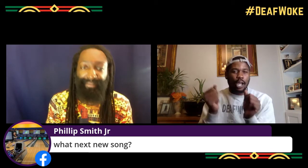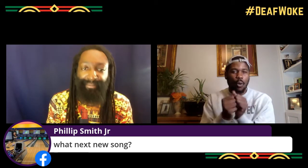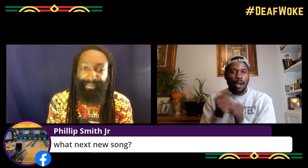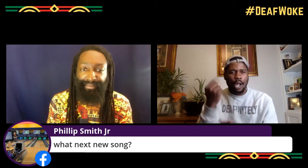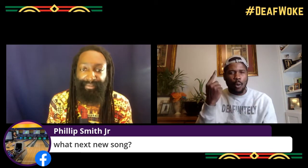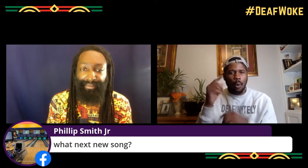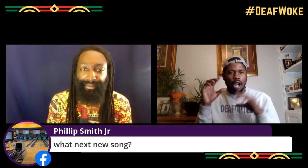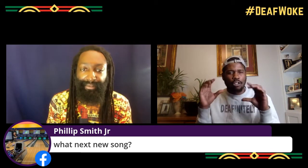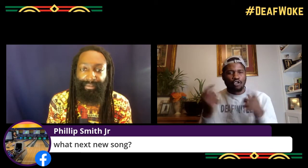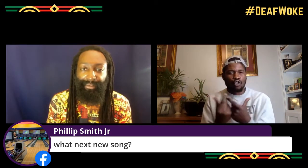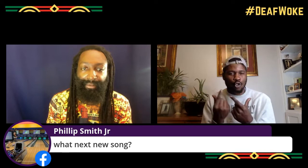Honestly,